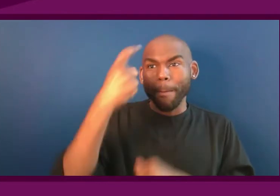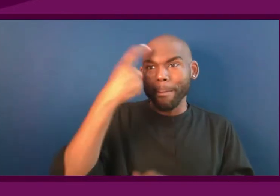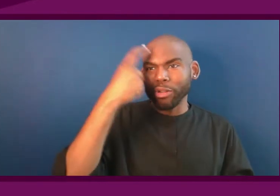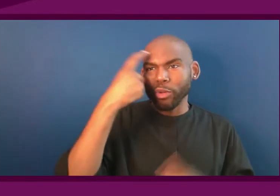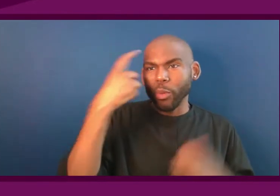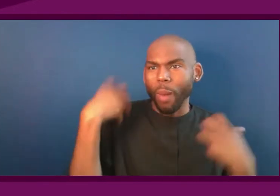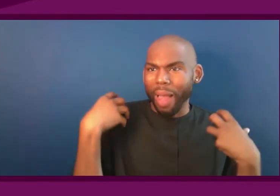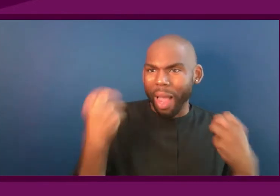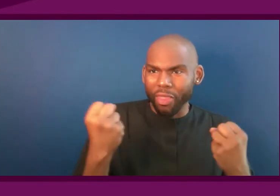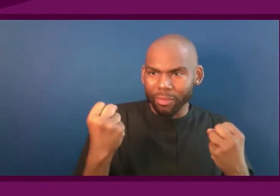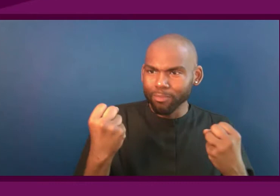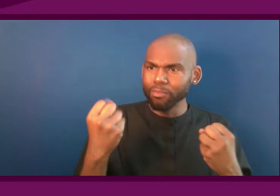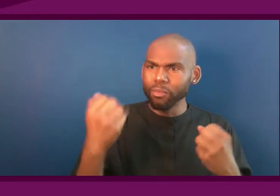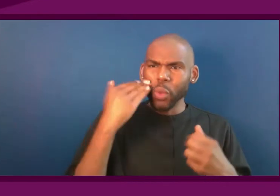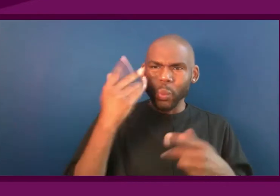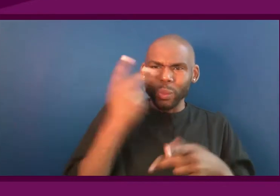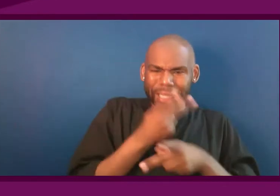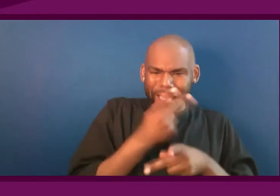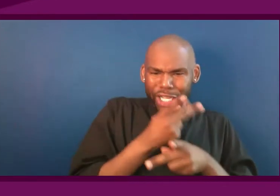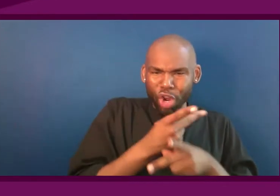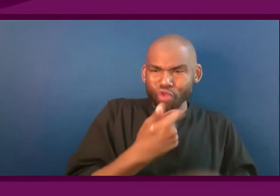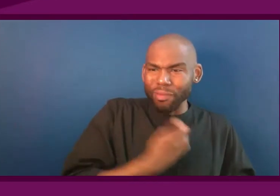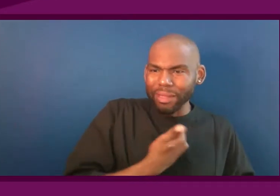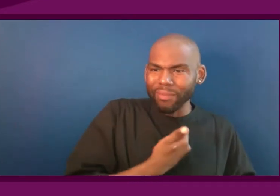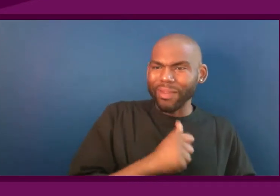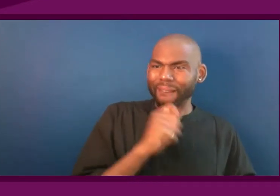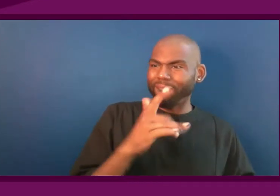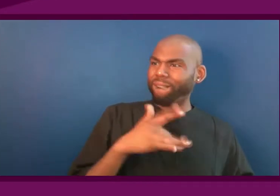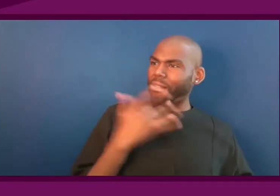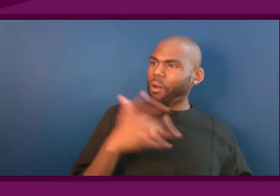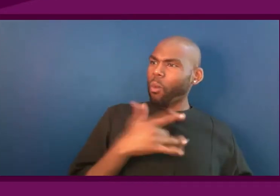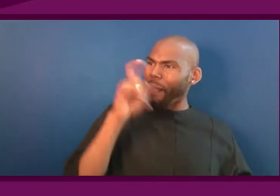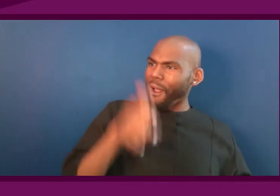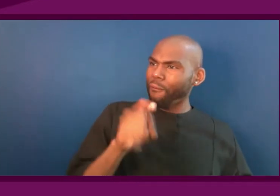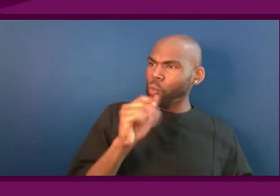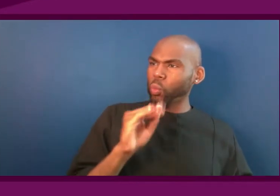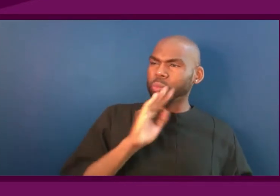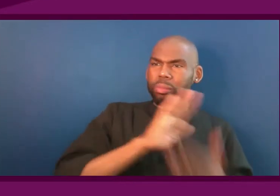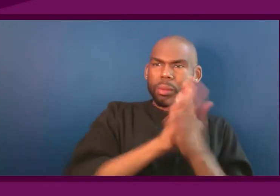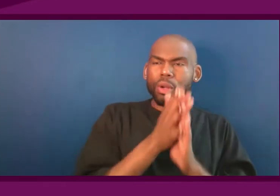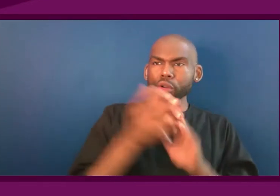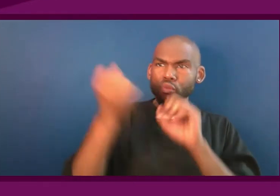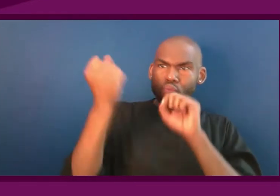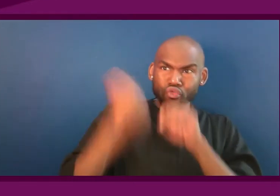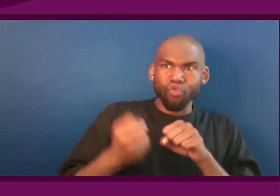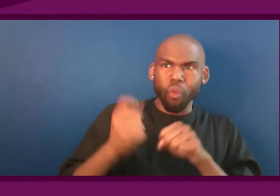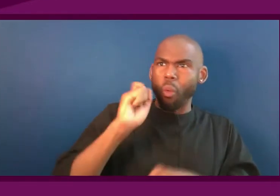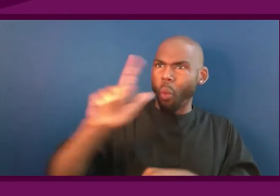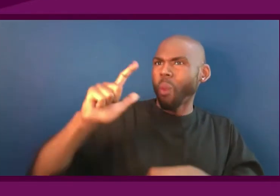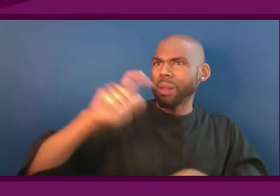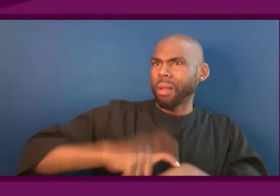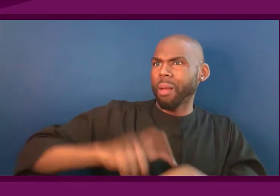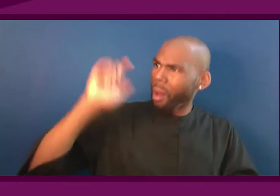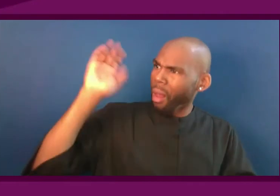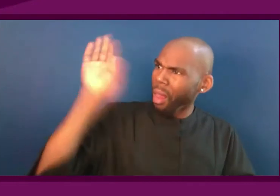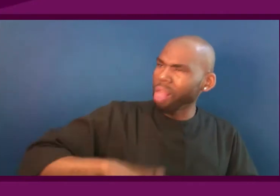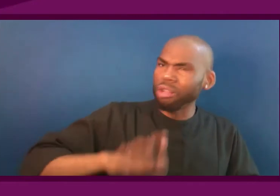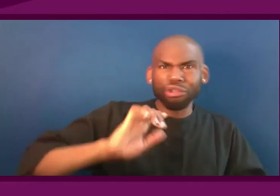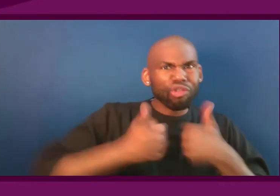I agree. Well said, well said. Ashley Inkumsah: Yeah. And as far as how I'm doing I think I've been doing pretty good. Again, as good as we can